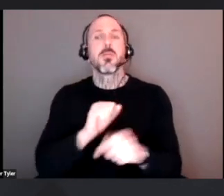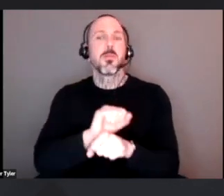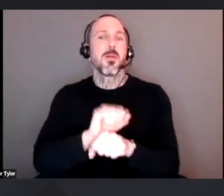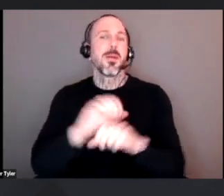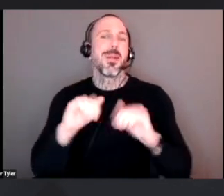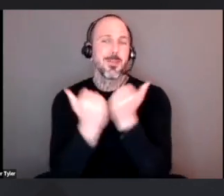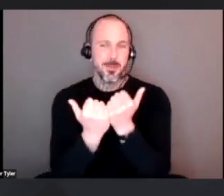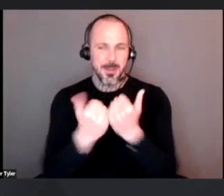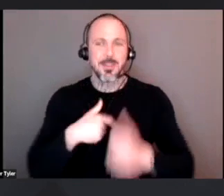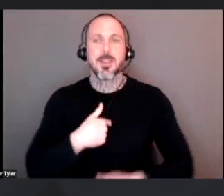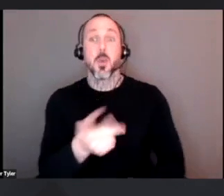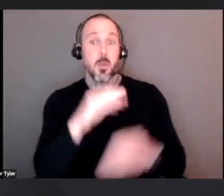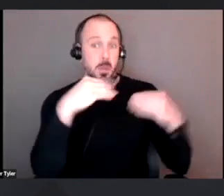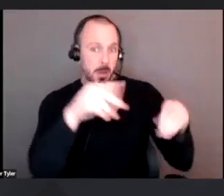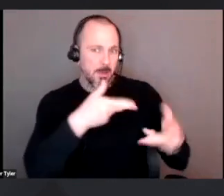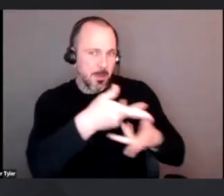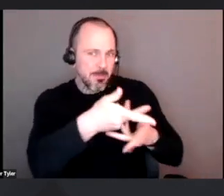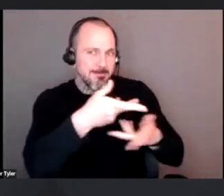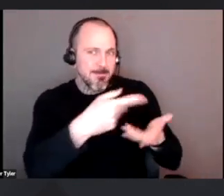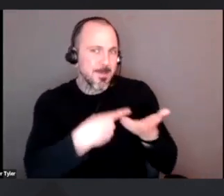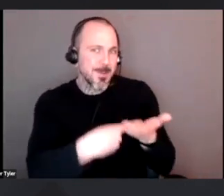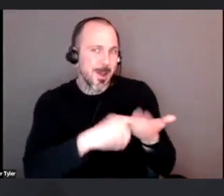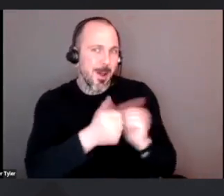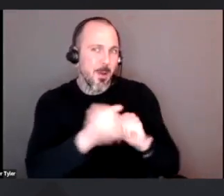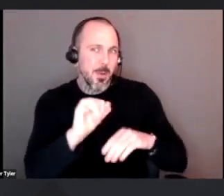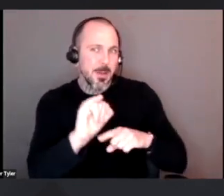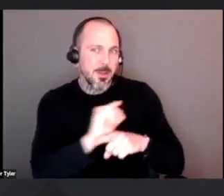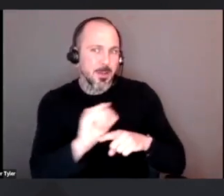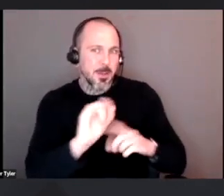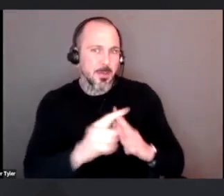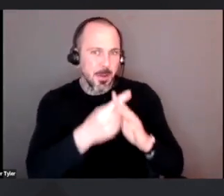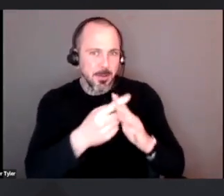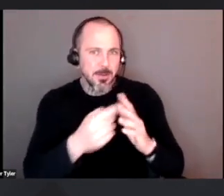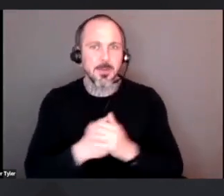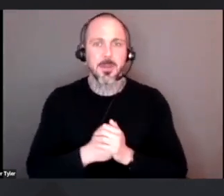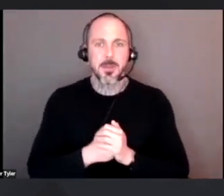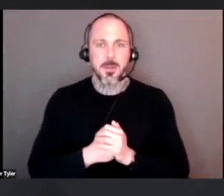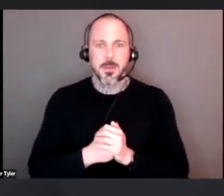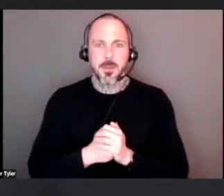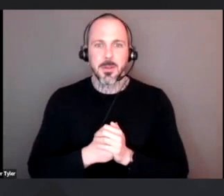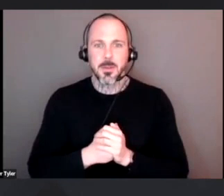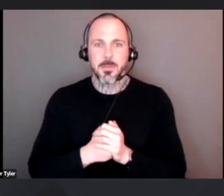Do you have any experience with something similar to that or are you requesting insurance for your internships at the workplace?"